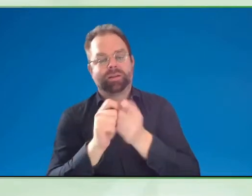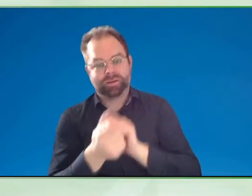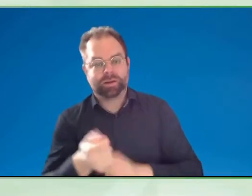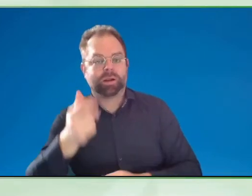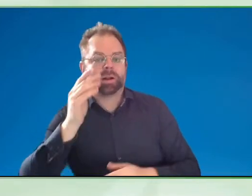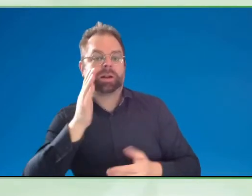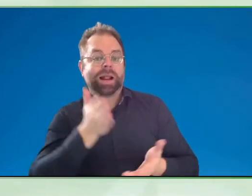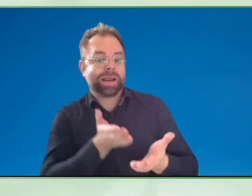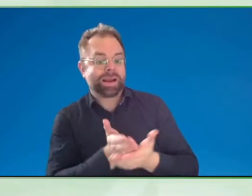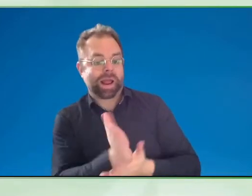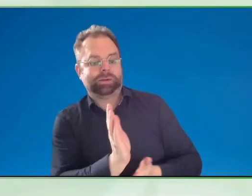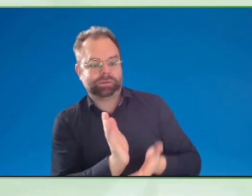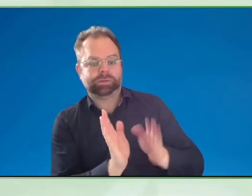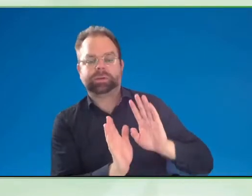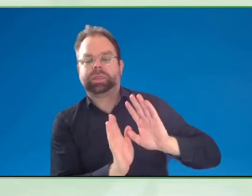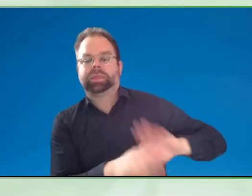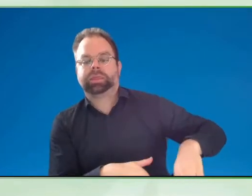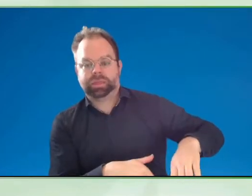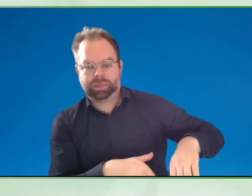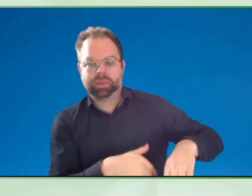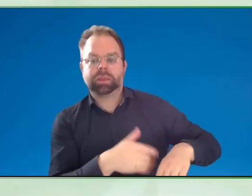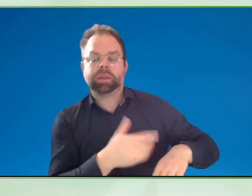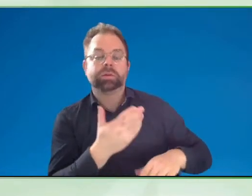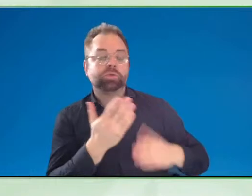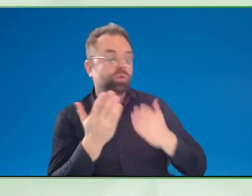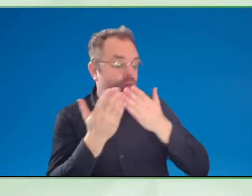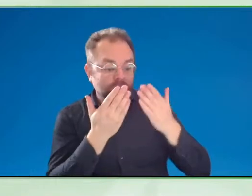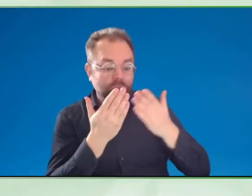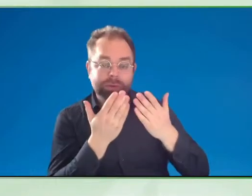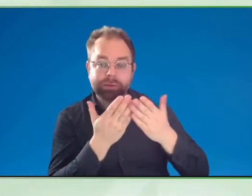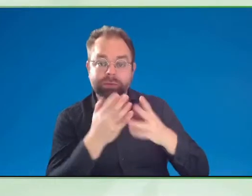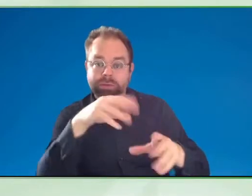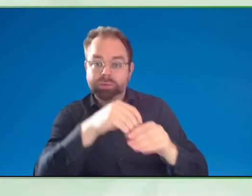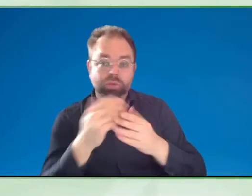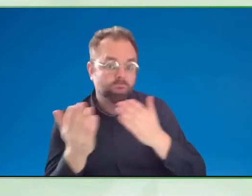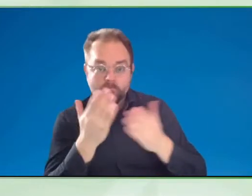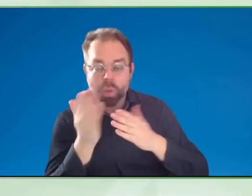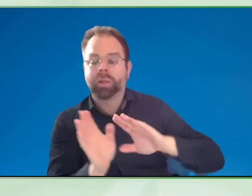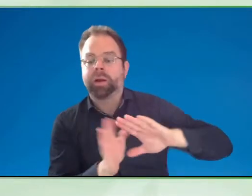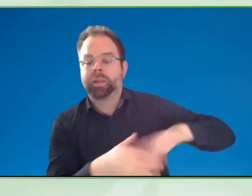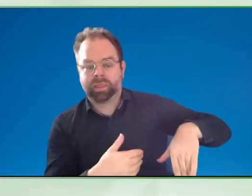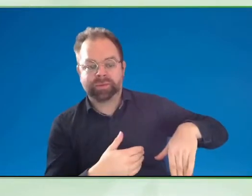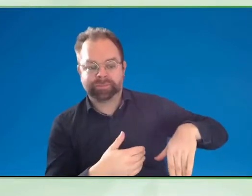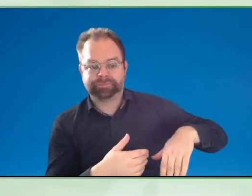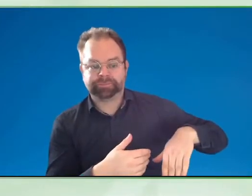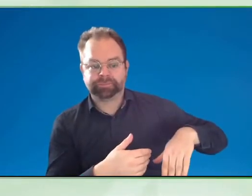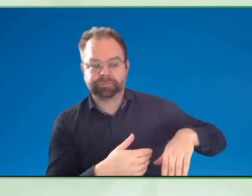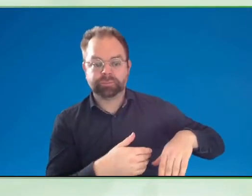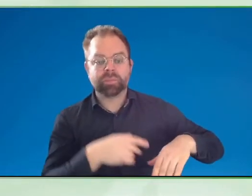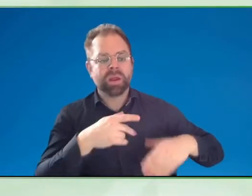the students are graduating from universities. If you look at the number of graduates and the students of disabilities are less than